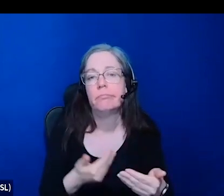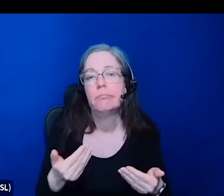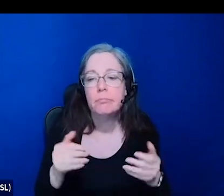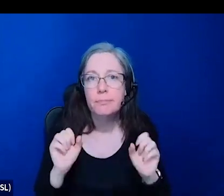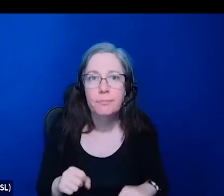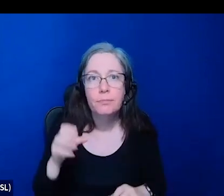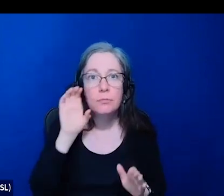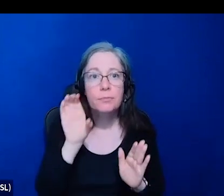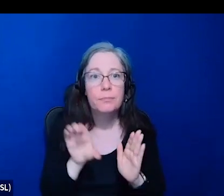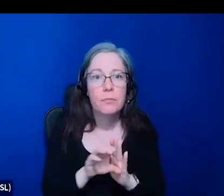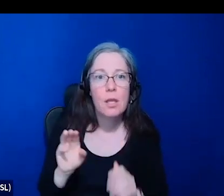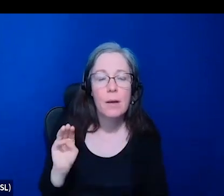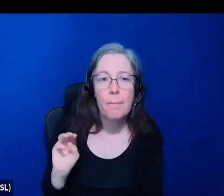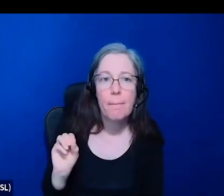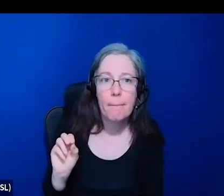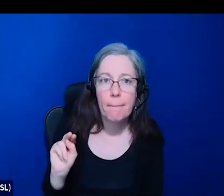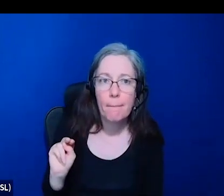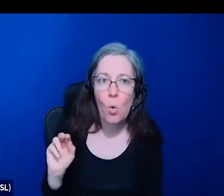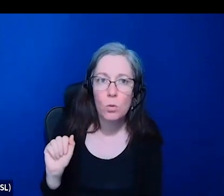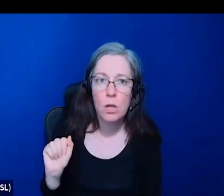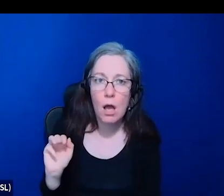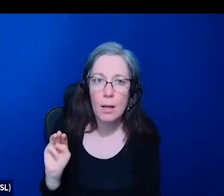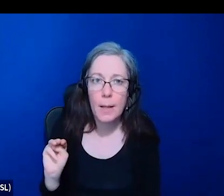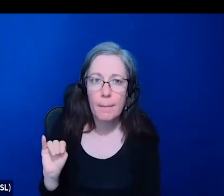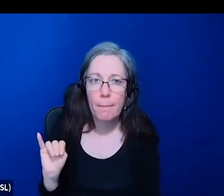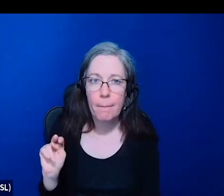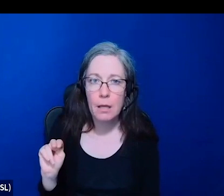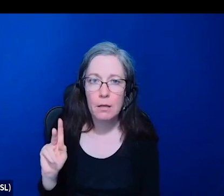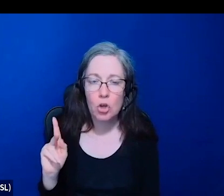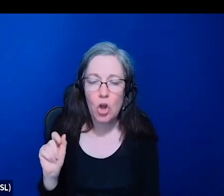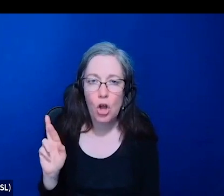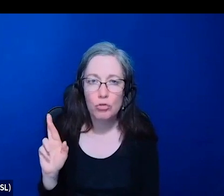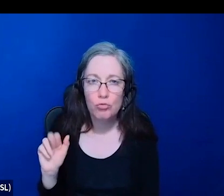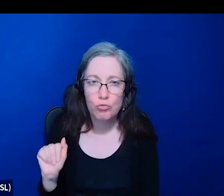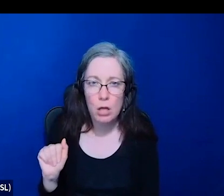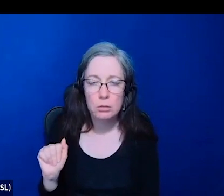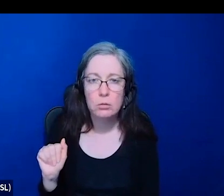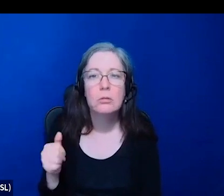The picture is Mona Minkara, who flew on a couple of Zero-G flights with us, who is a chemist